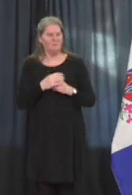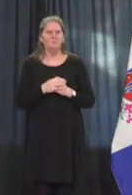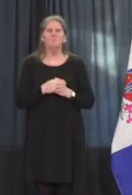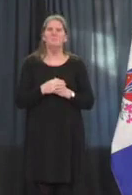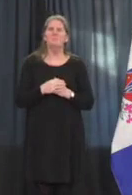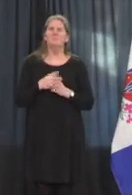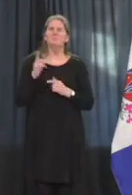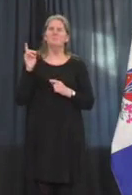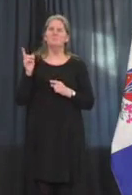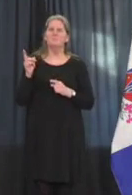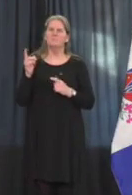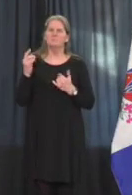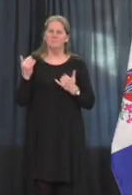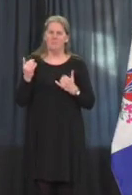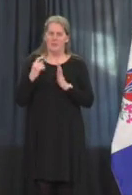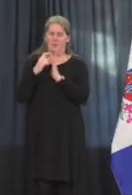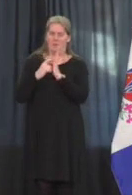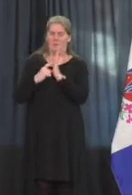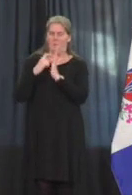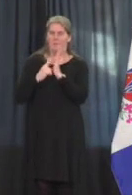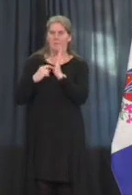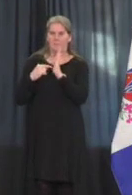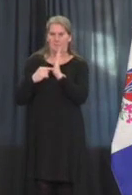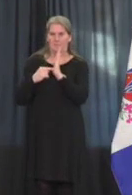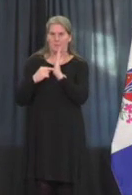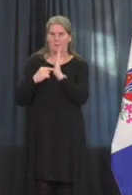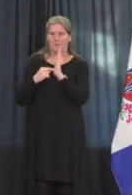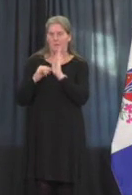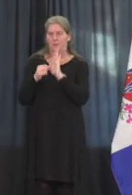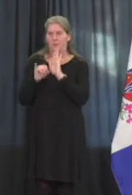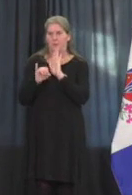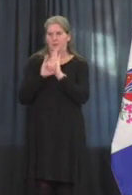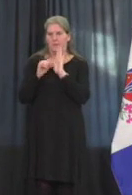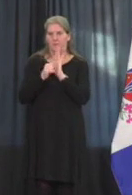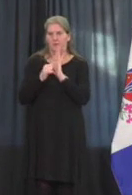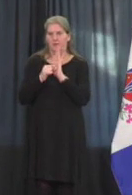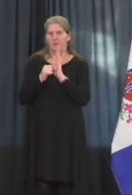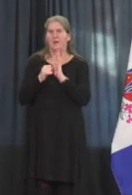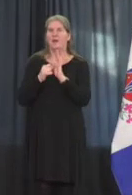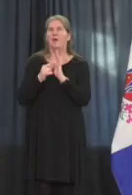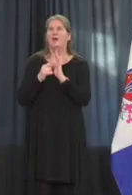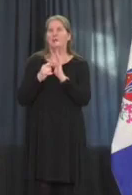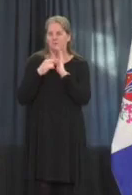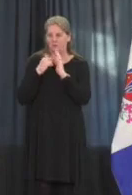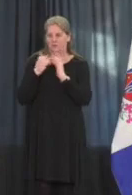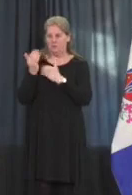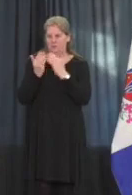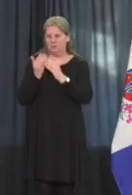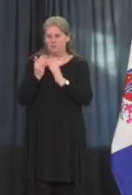SO NOW THAT MINING IS DEEMED AN ESSENTIAL SERVICE, WHAT DOES IT MEAN FOR MINERS IN THE TERRITORY?